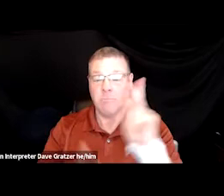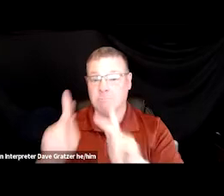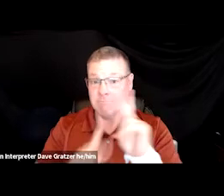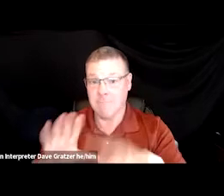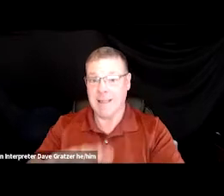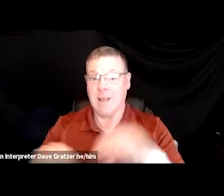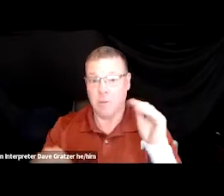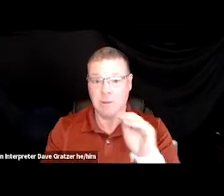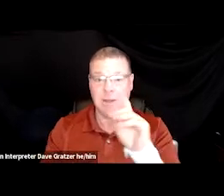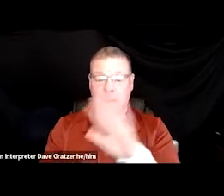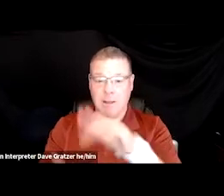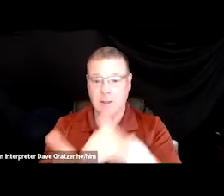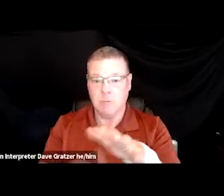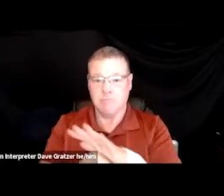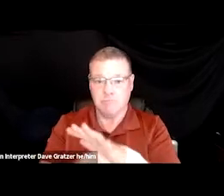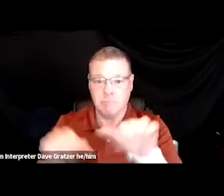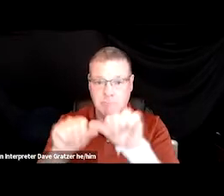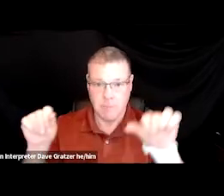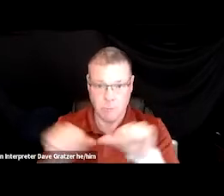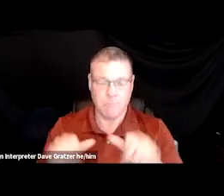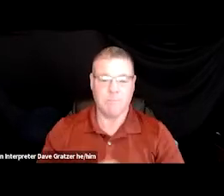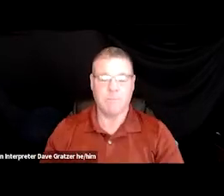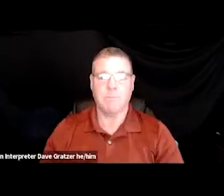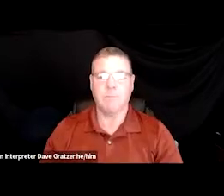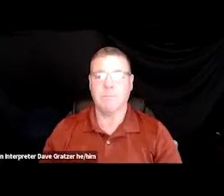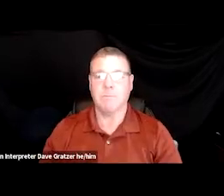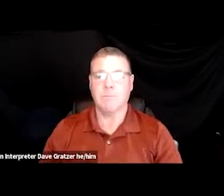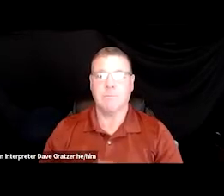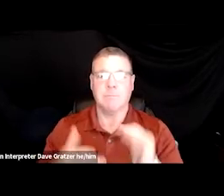of the Lifeline centers local service area. Next slide, please.